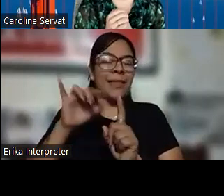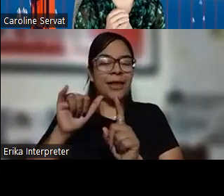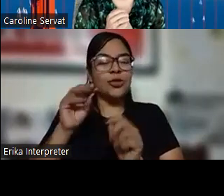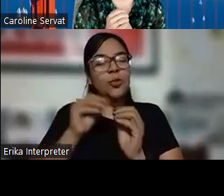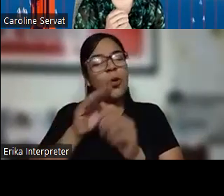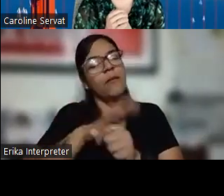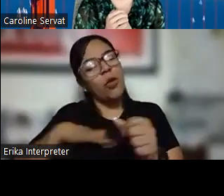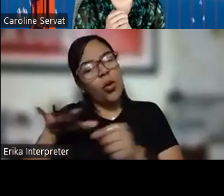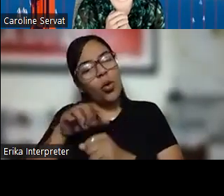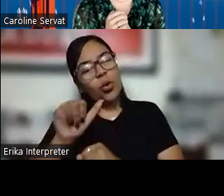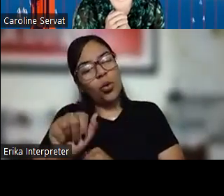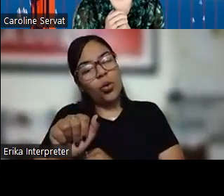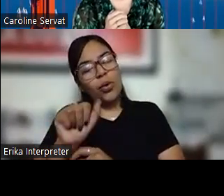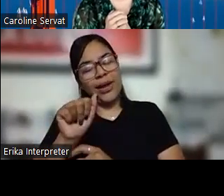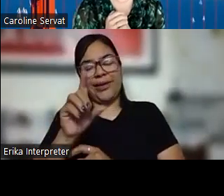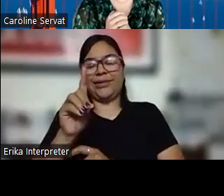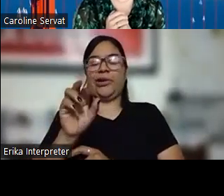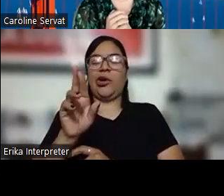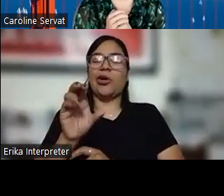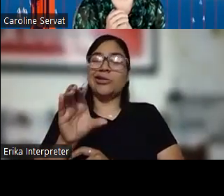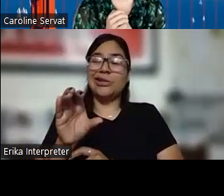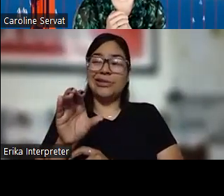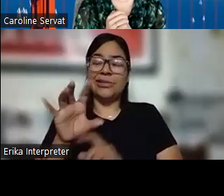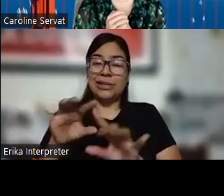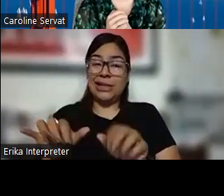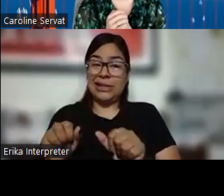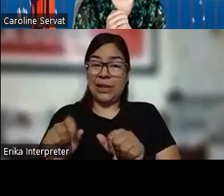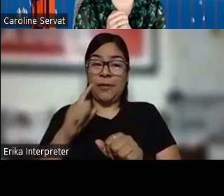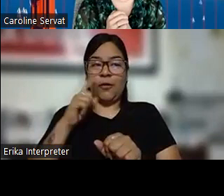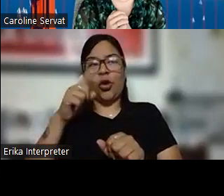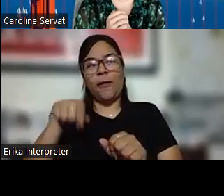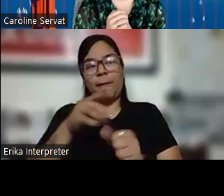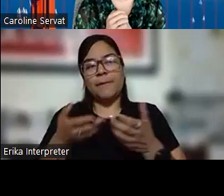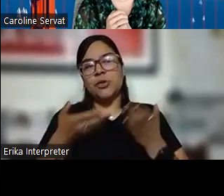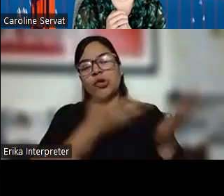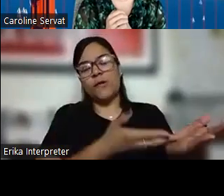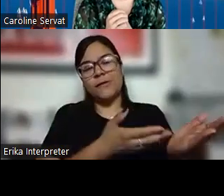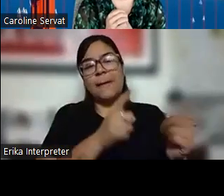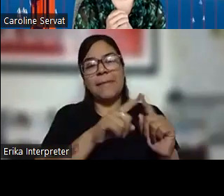that's the important key Point um but yeah so but yeah going back to Rita's point about you